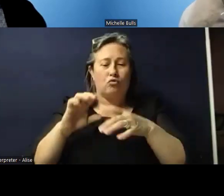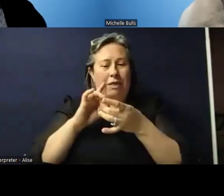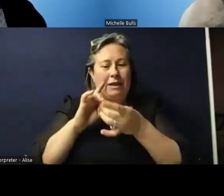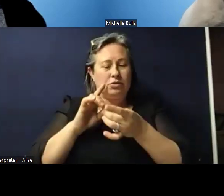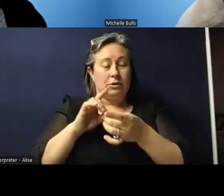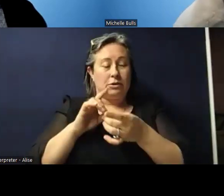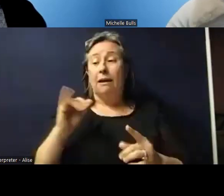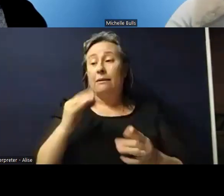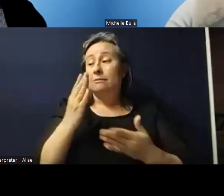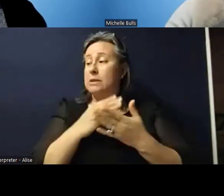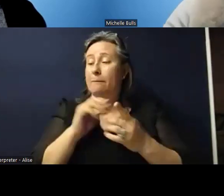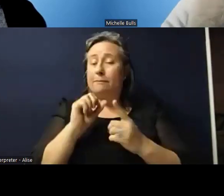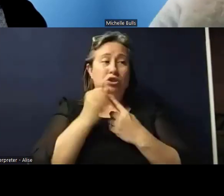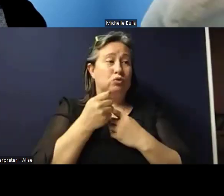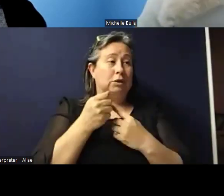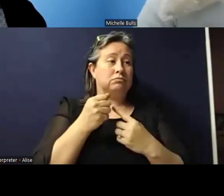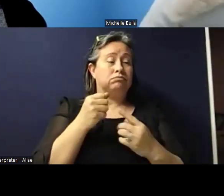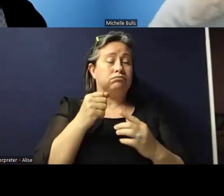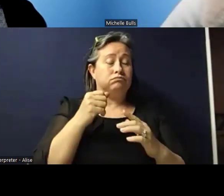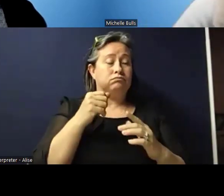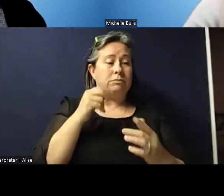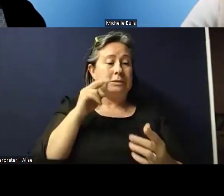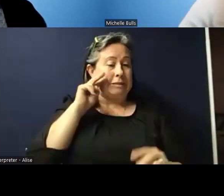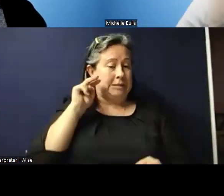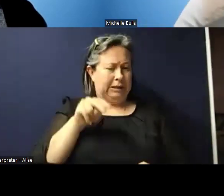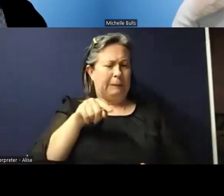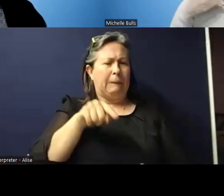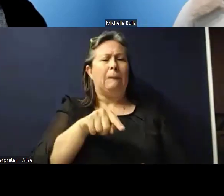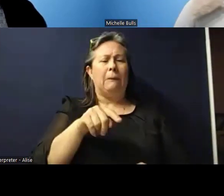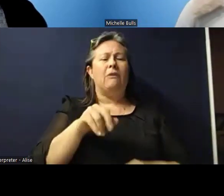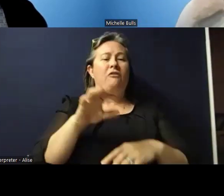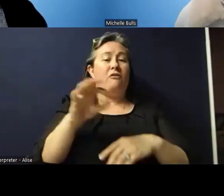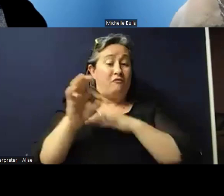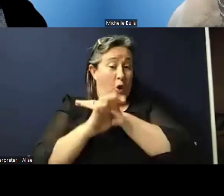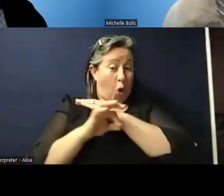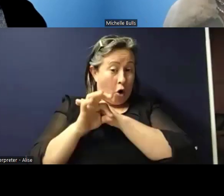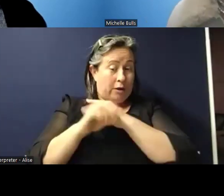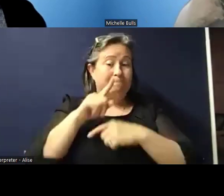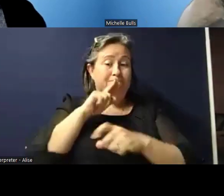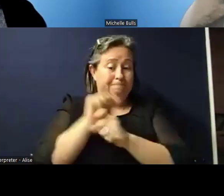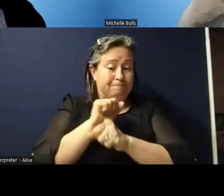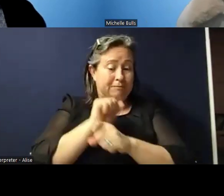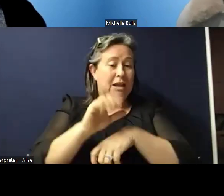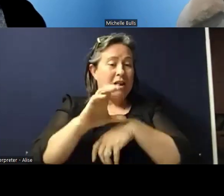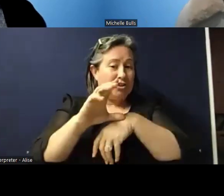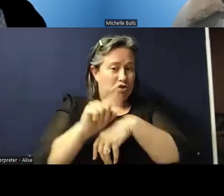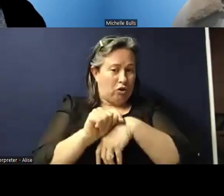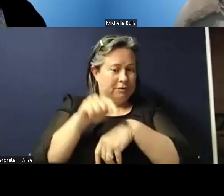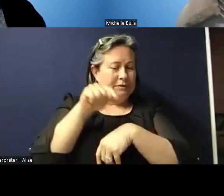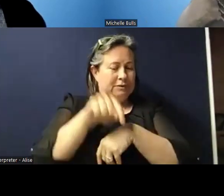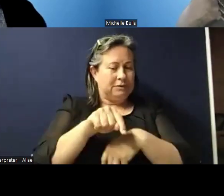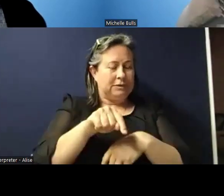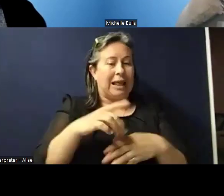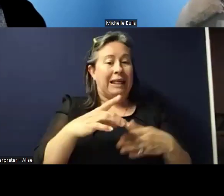where there have been foreign consultants that were lead and were generating data